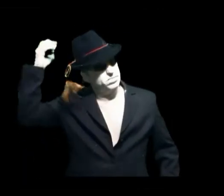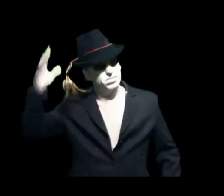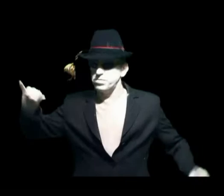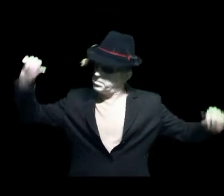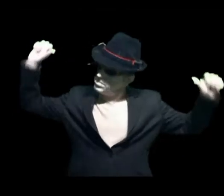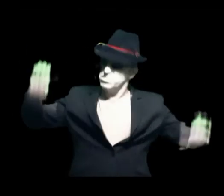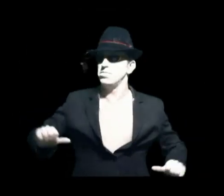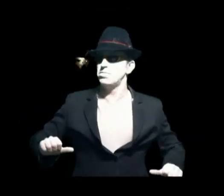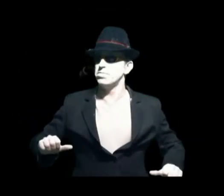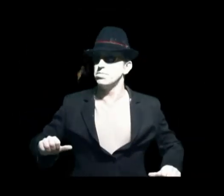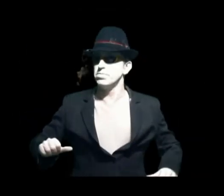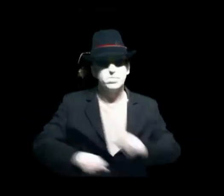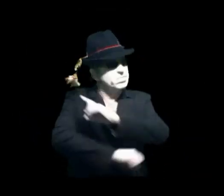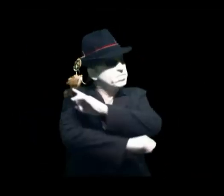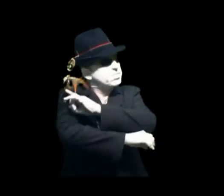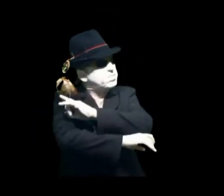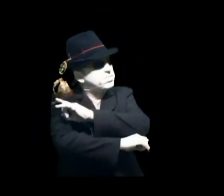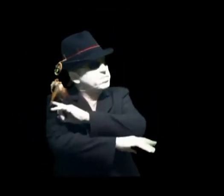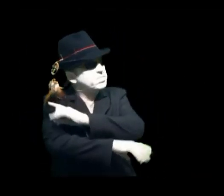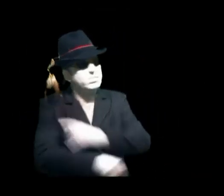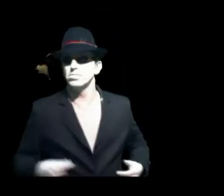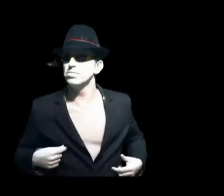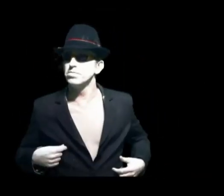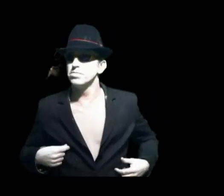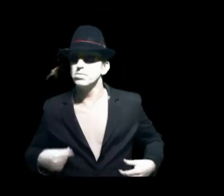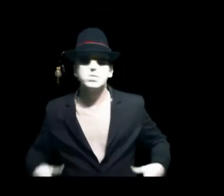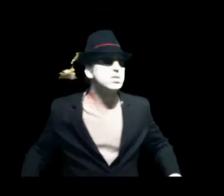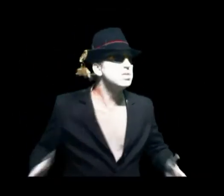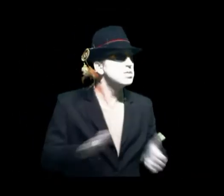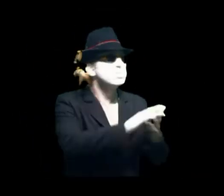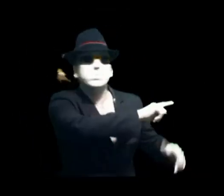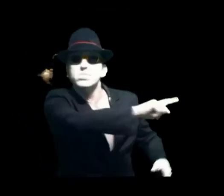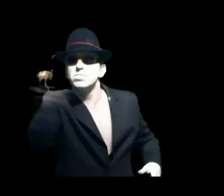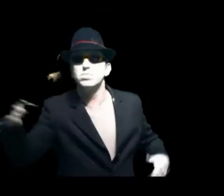it was some unforgiveable ass bullshit this aint no racist poem shit